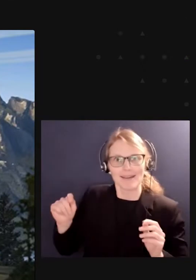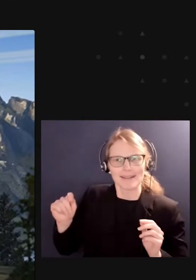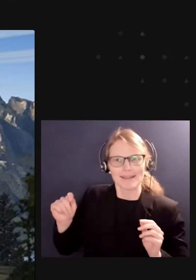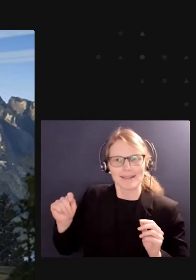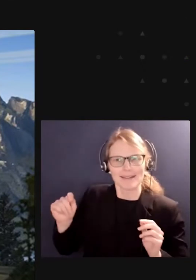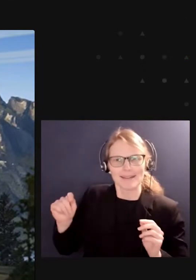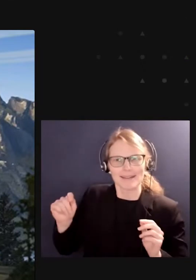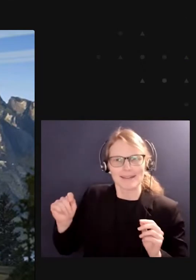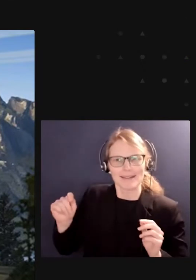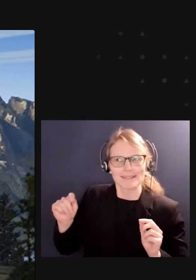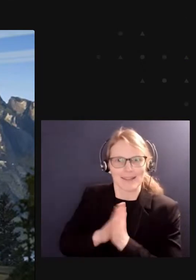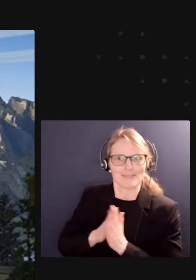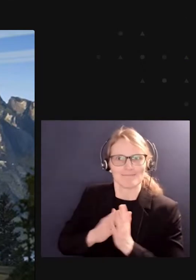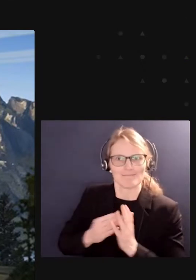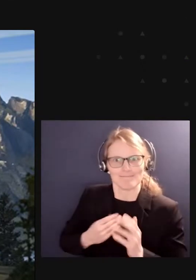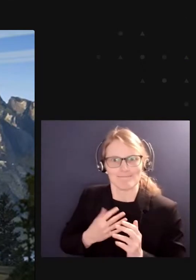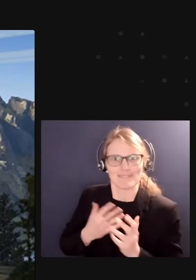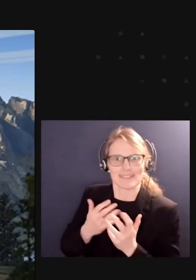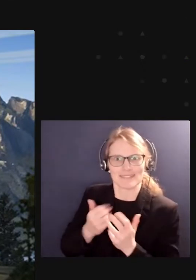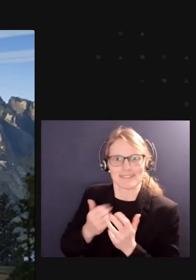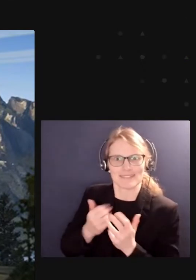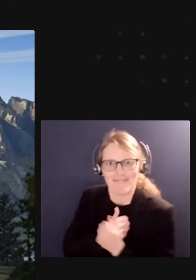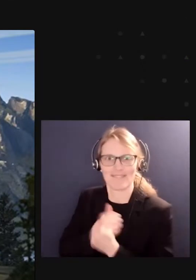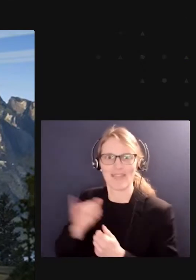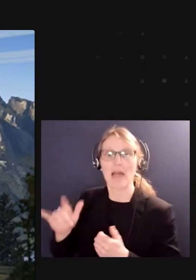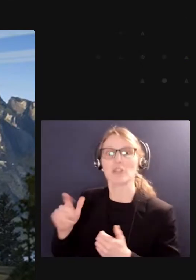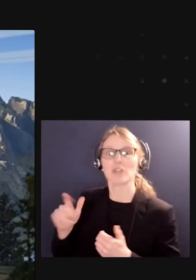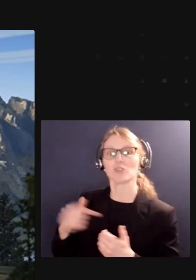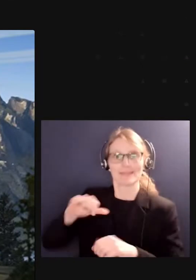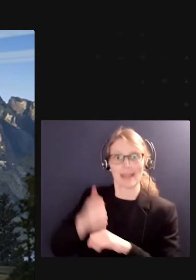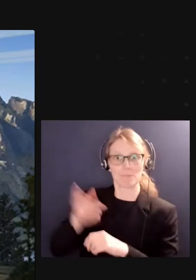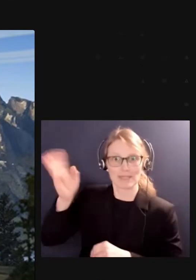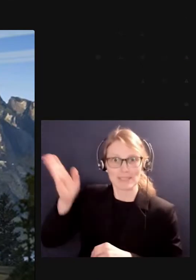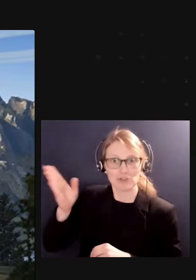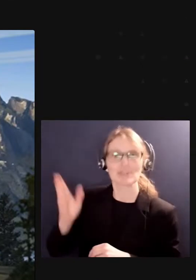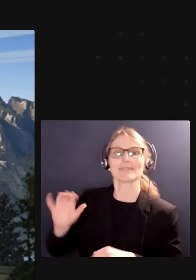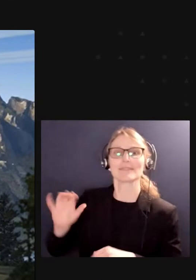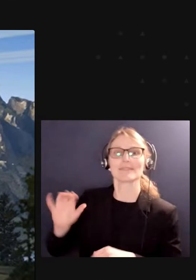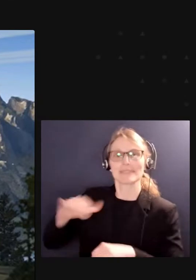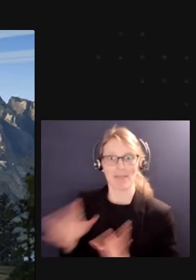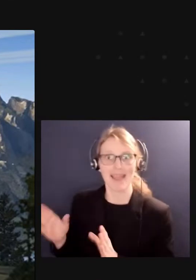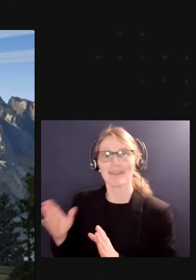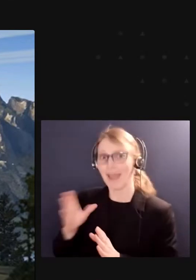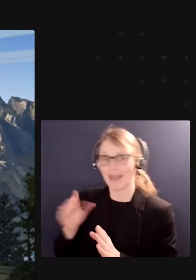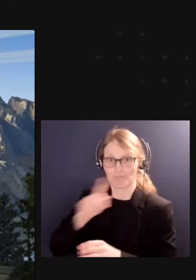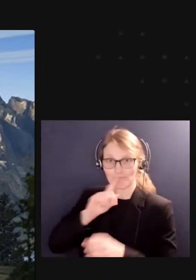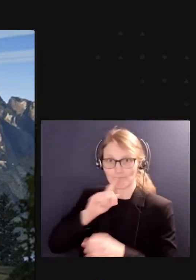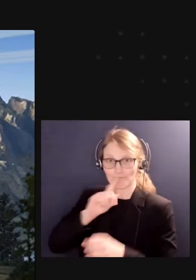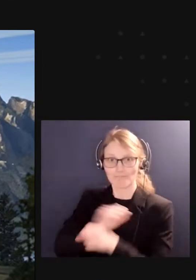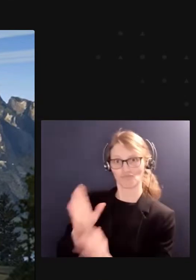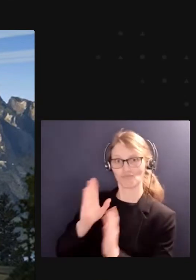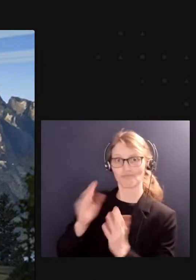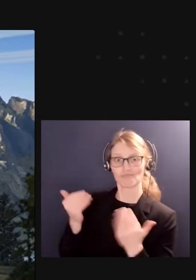a presentation and a plan and asked for what I wanted. And, you know, part of it is luck, part of it is experience,